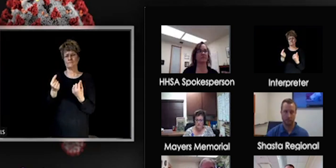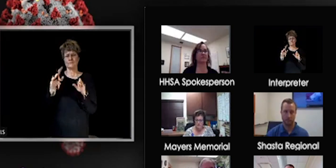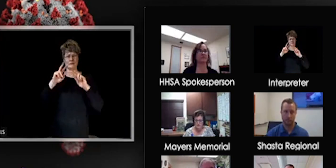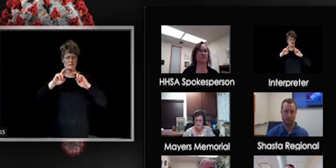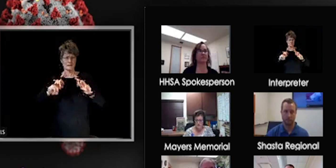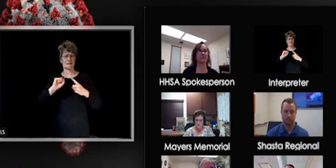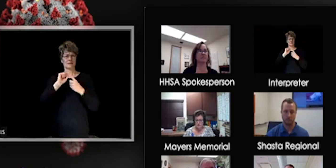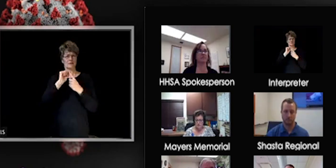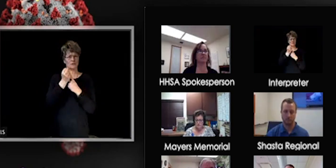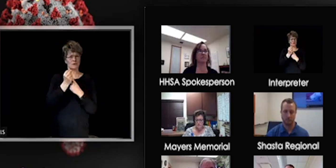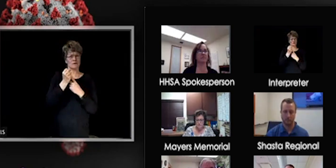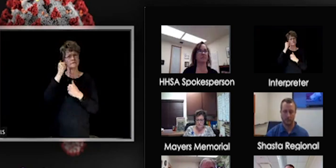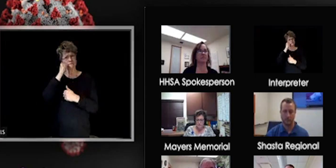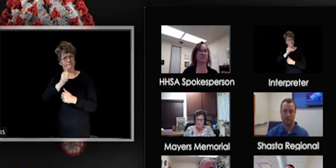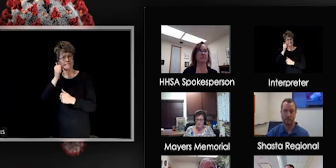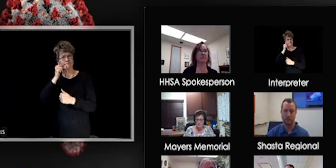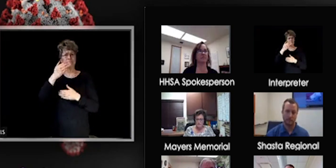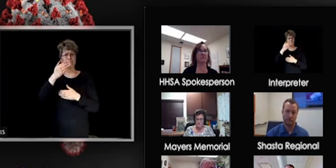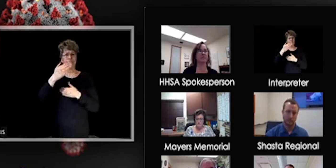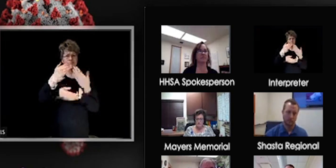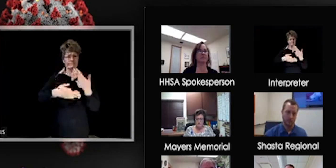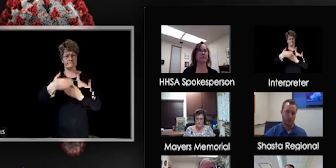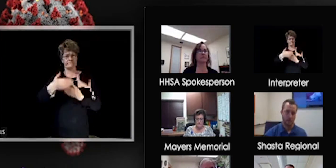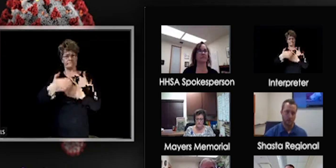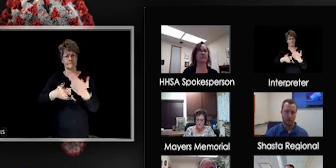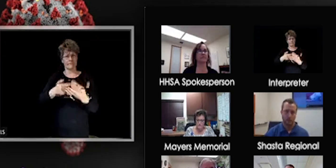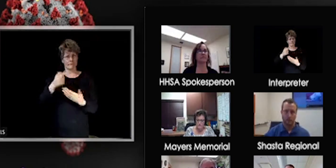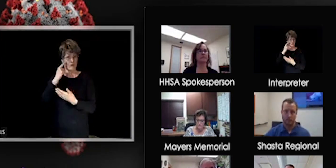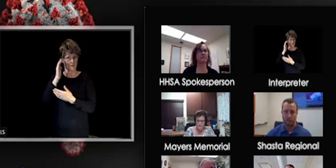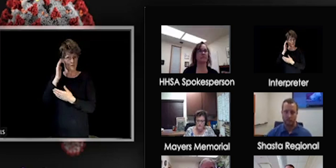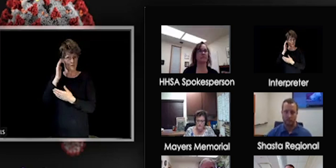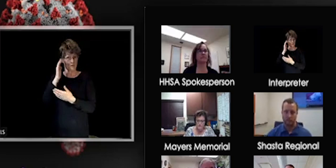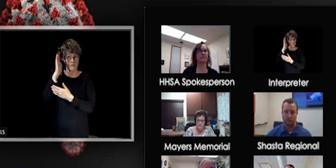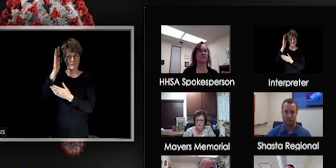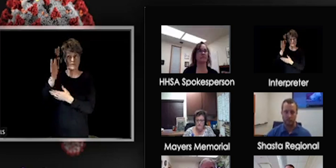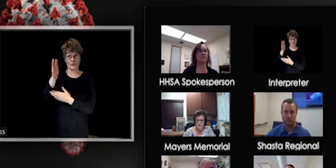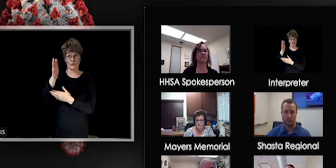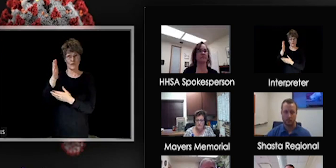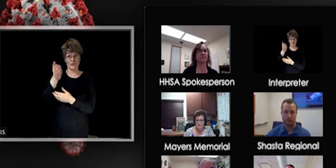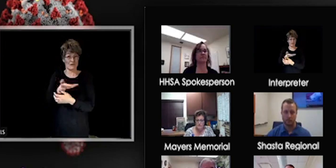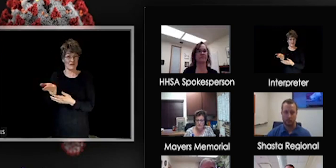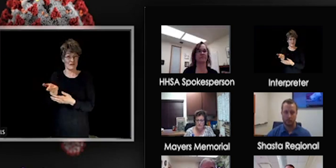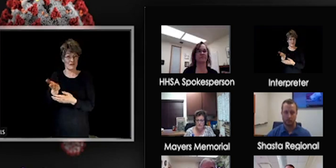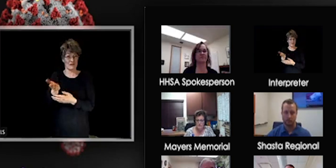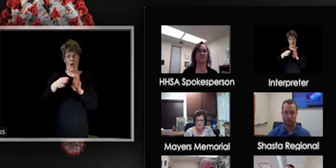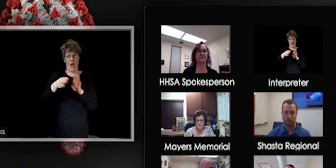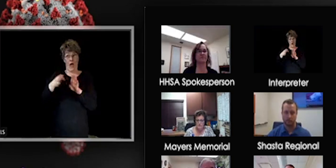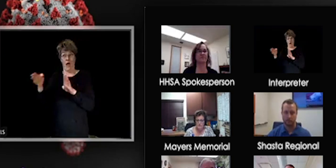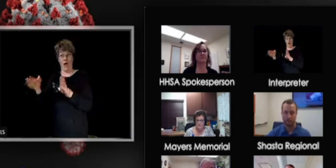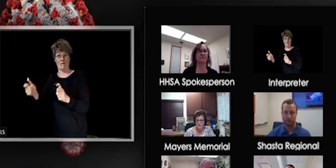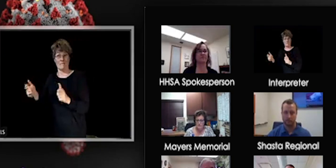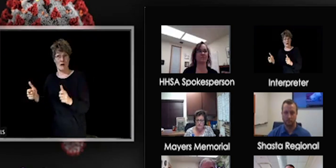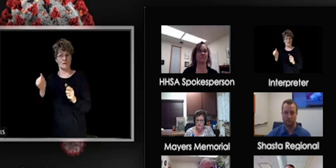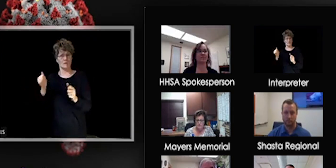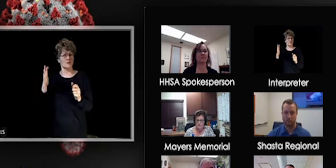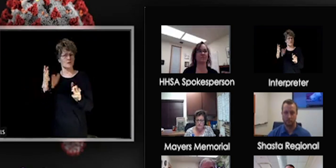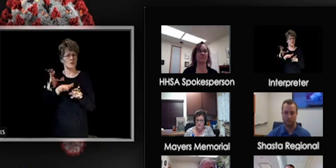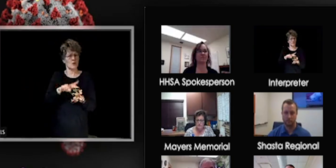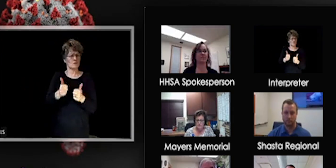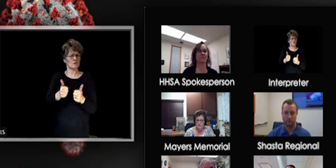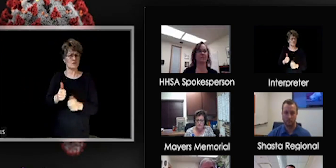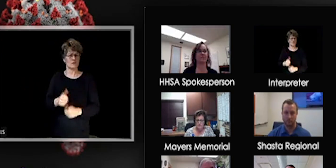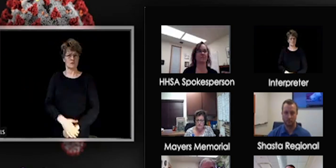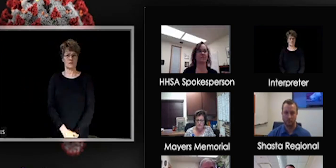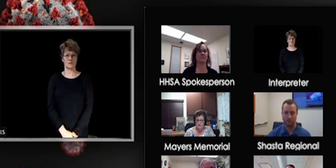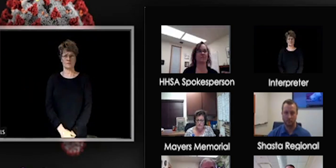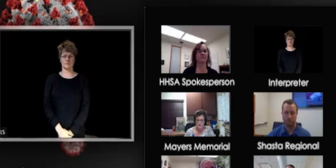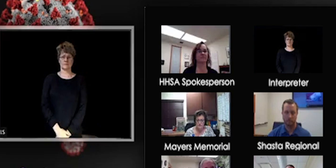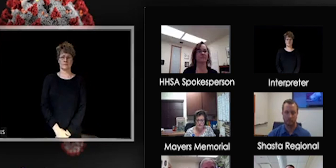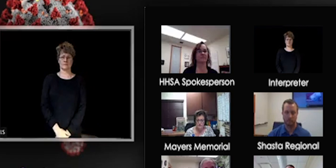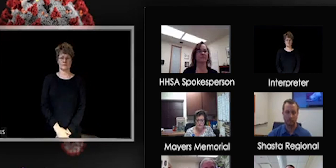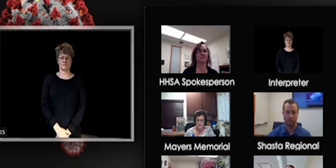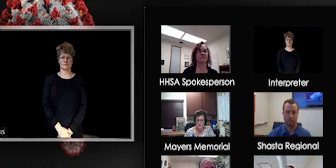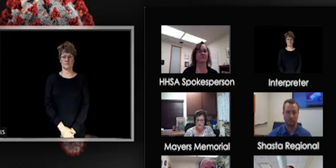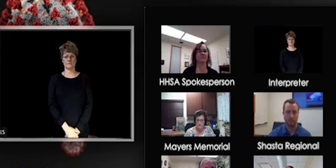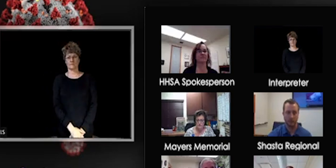have been in the last week or two? Well, I can tell you there’s a few additional